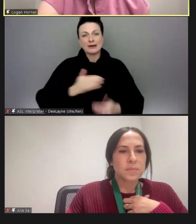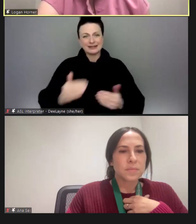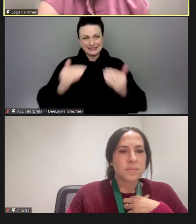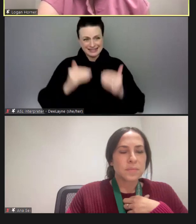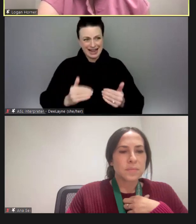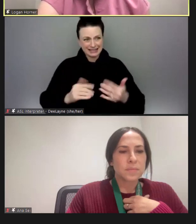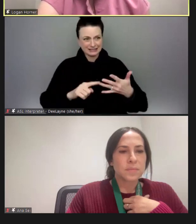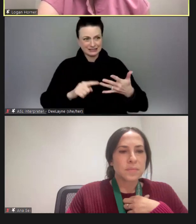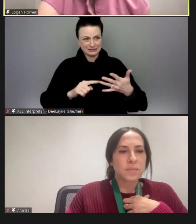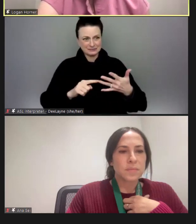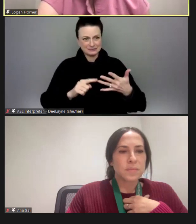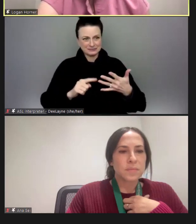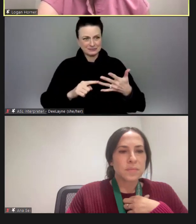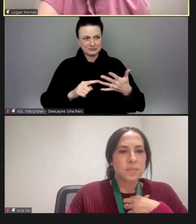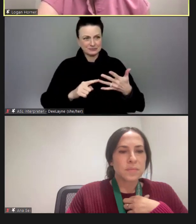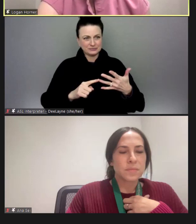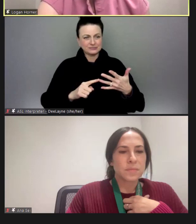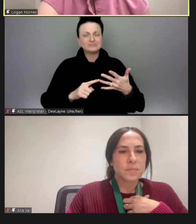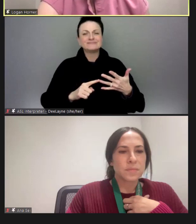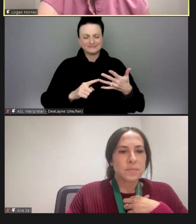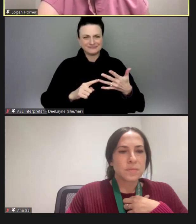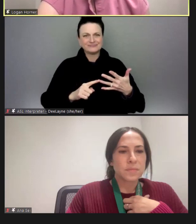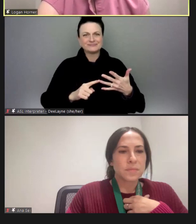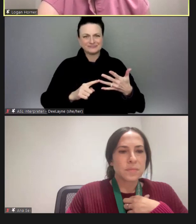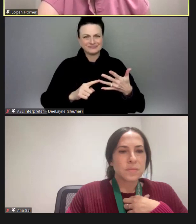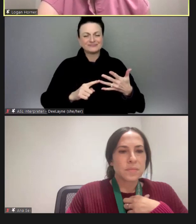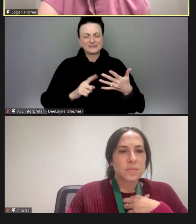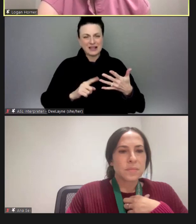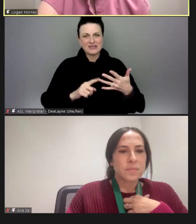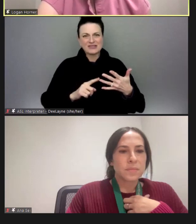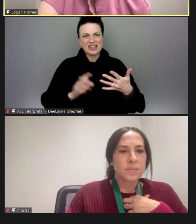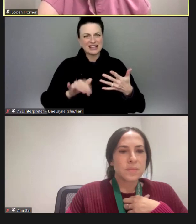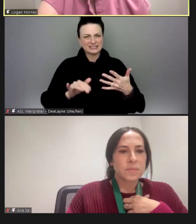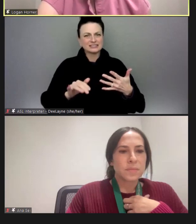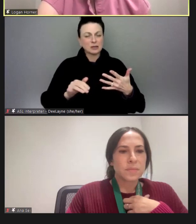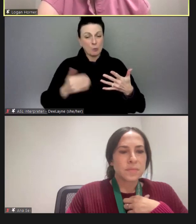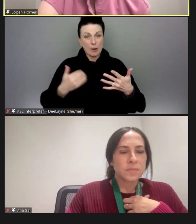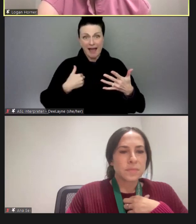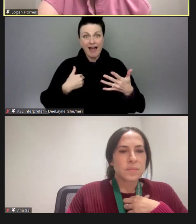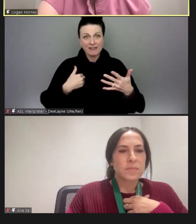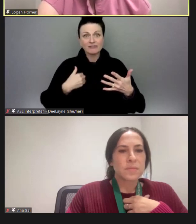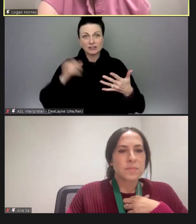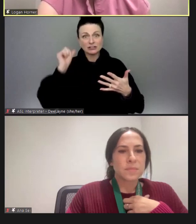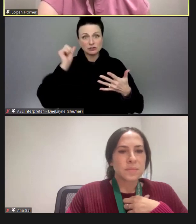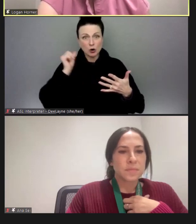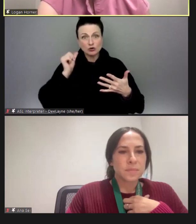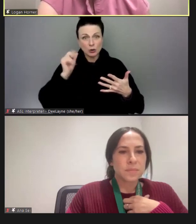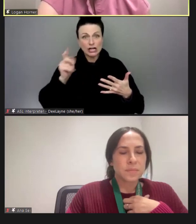um profile that we go over and that's